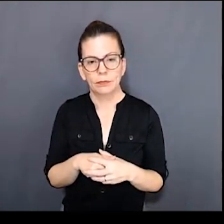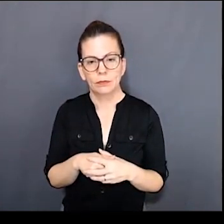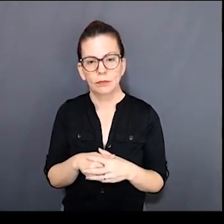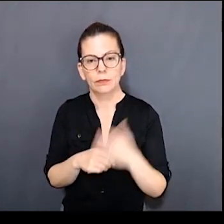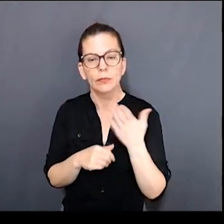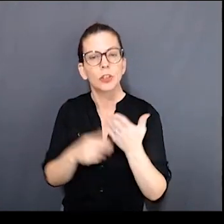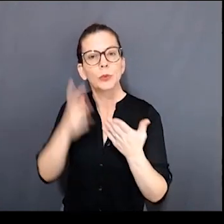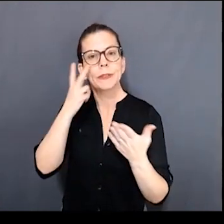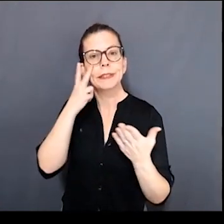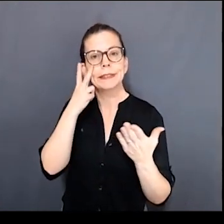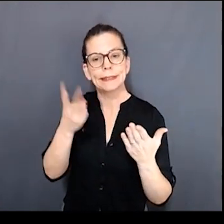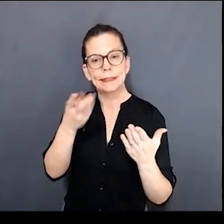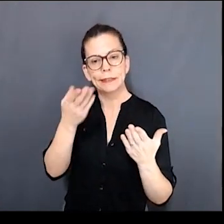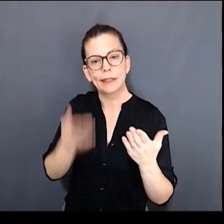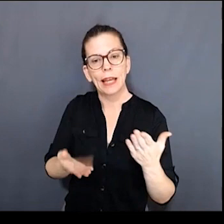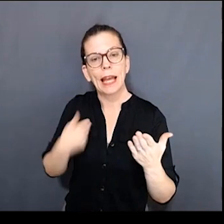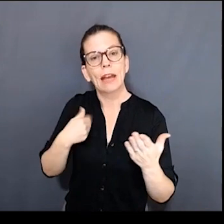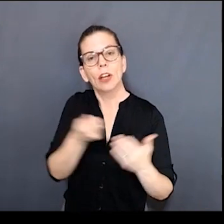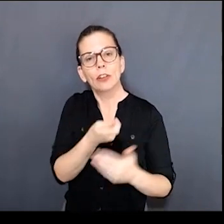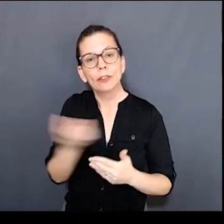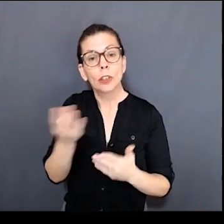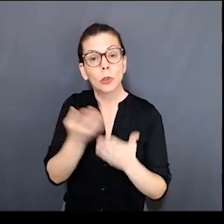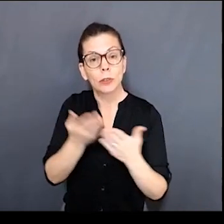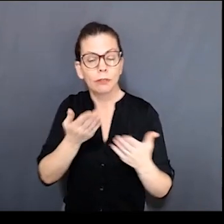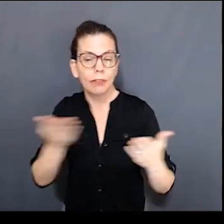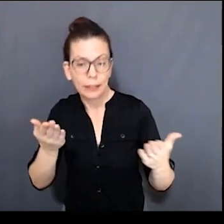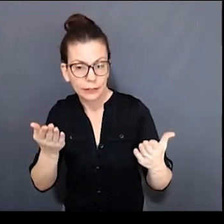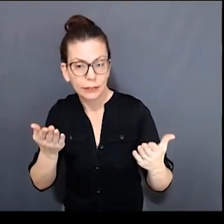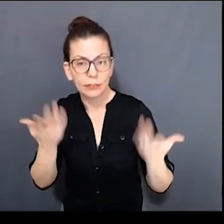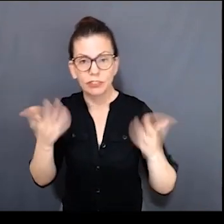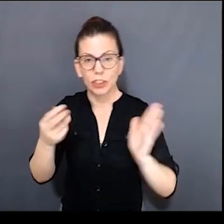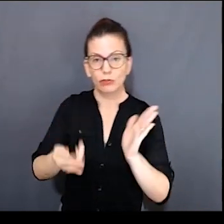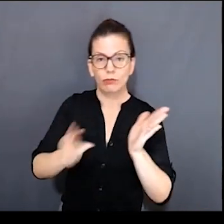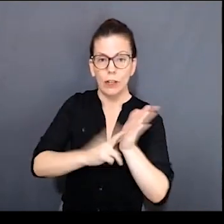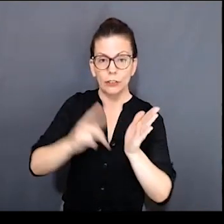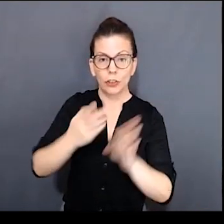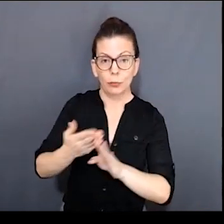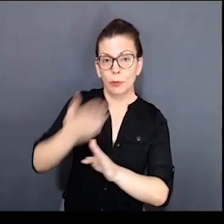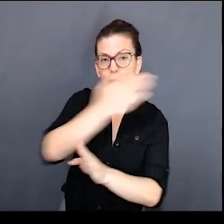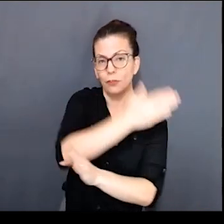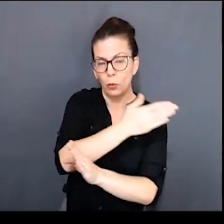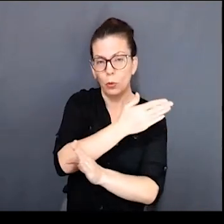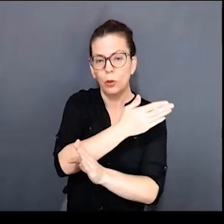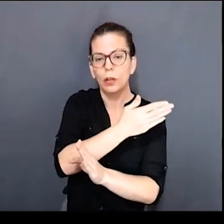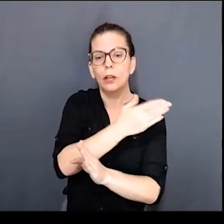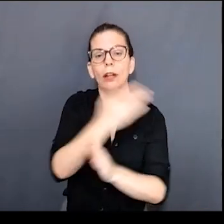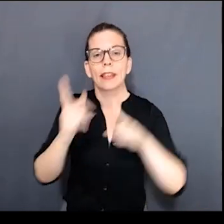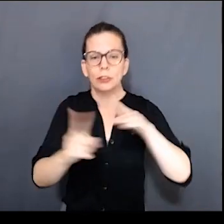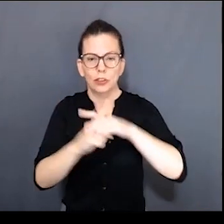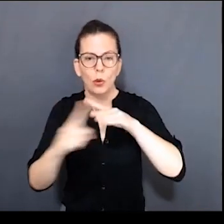And so you can see, I had a few devices that I had registered before show up